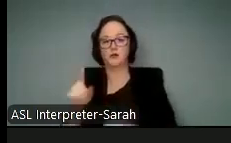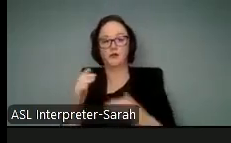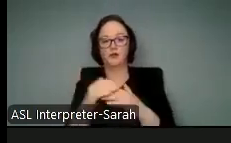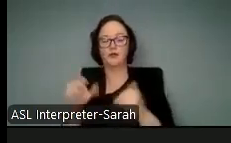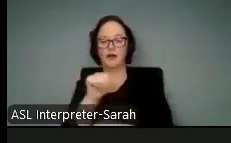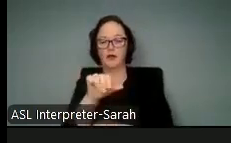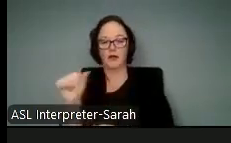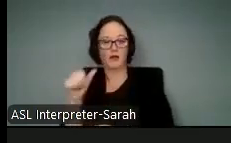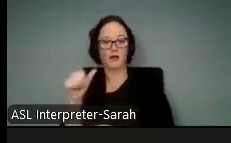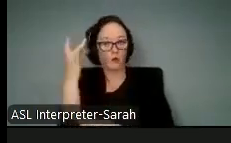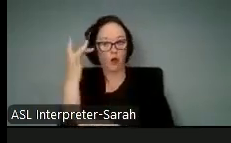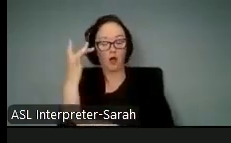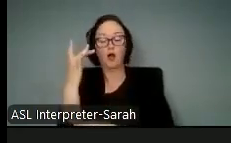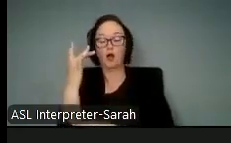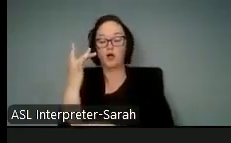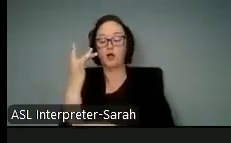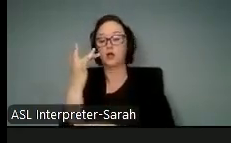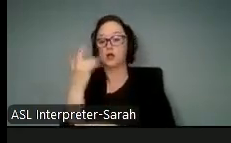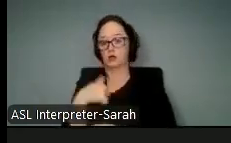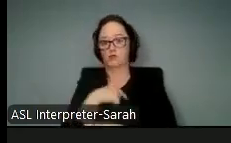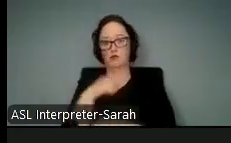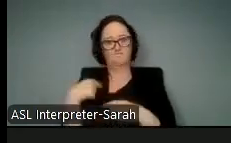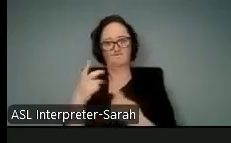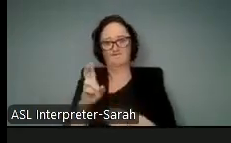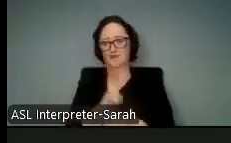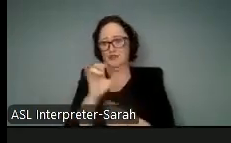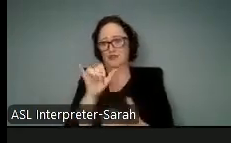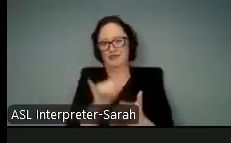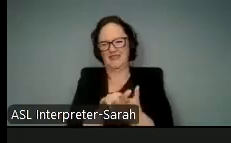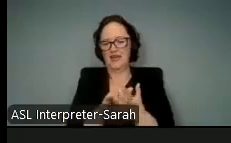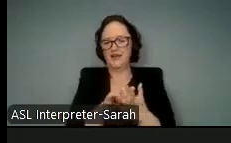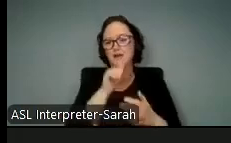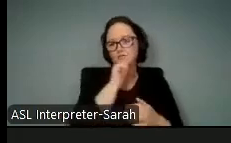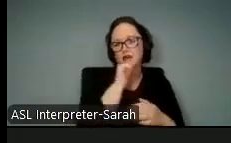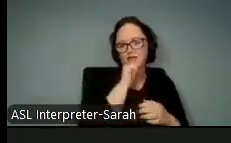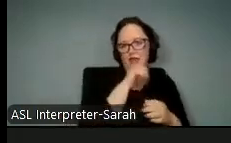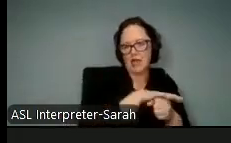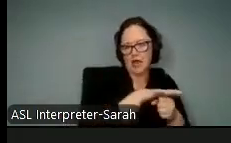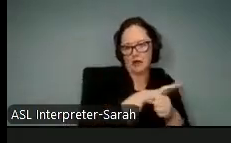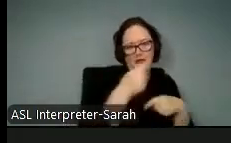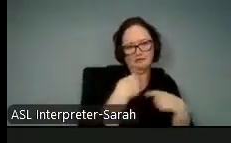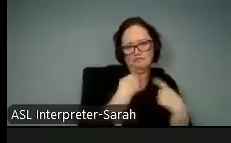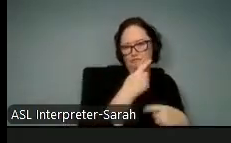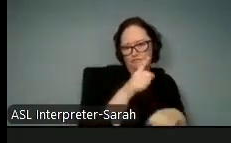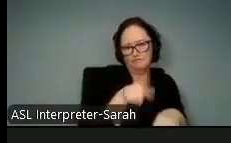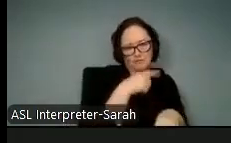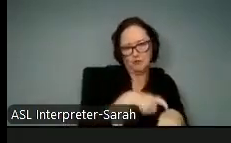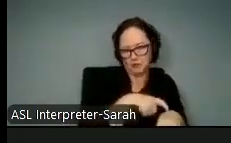We've been using it for quite a few years in the private sector and the government has been using it